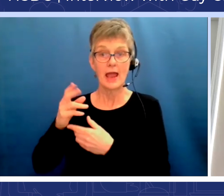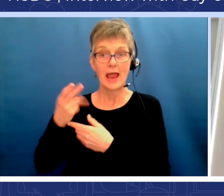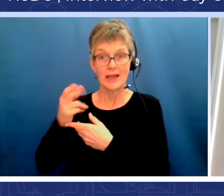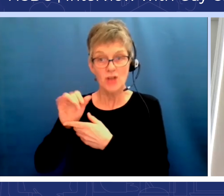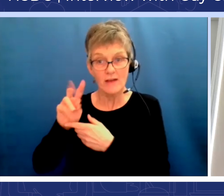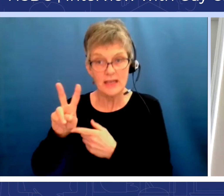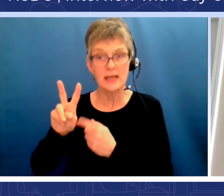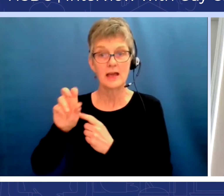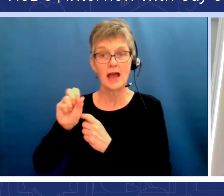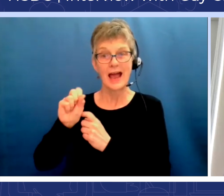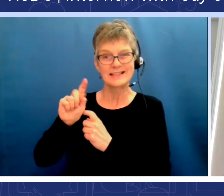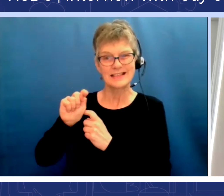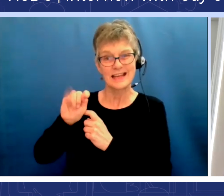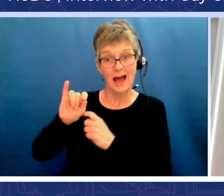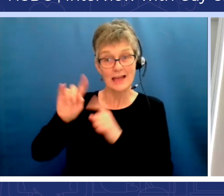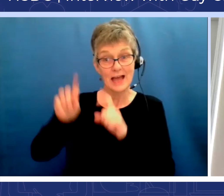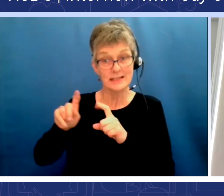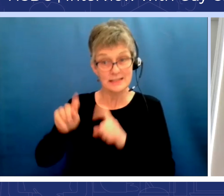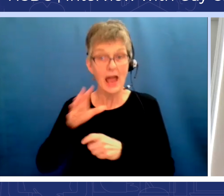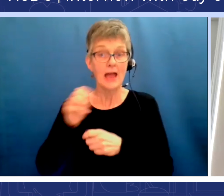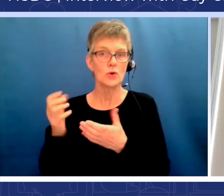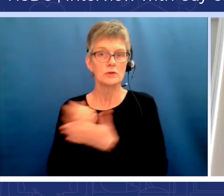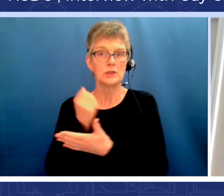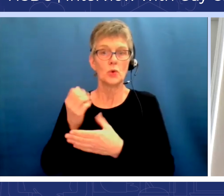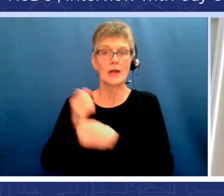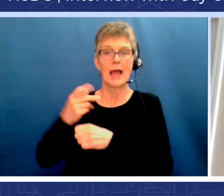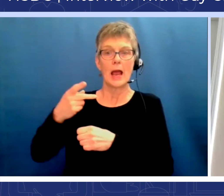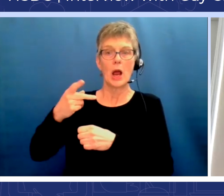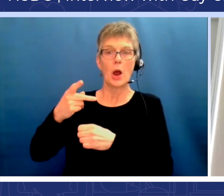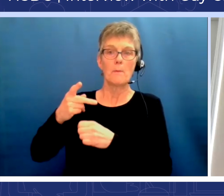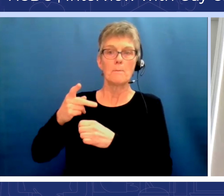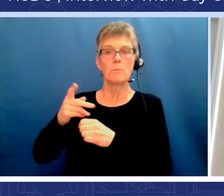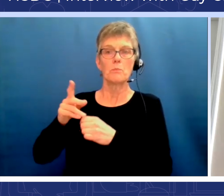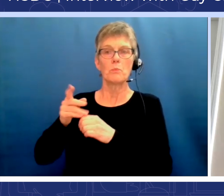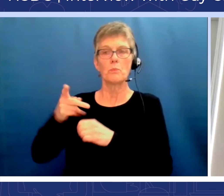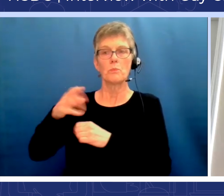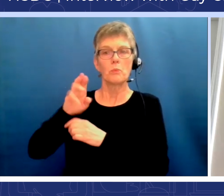attaining access to Pre-Exposure Prophylaxis, which is a prevention method that reduces